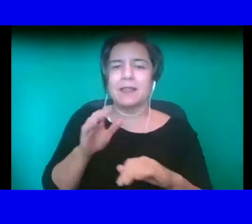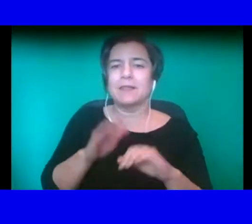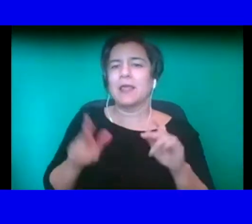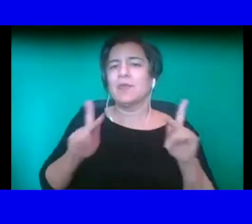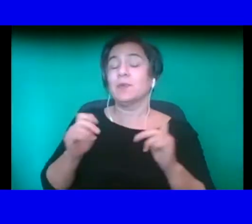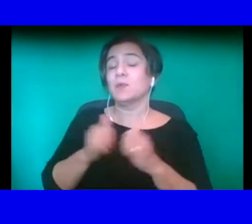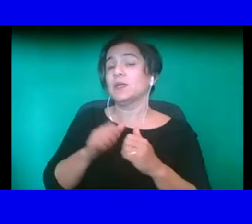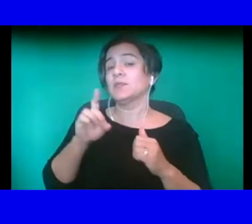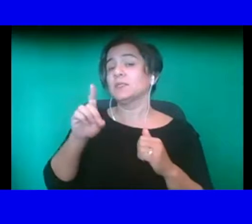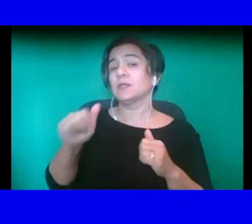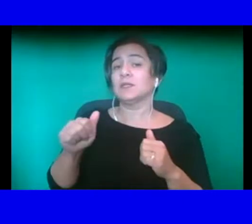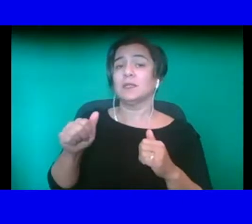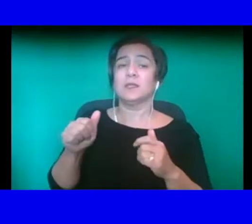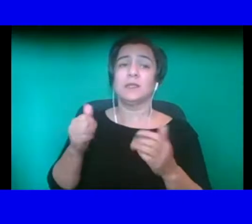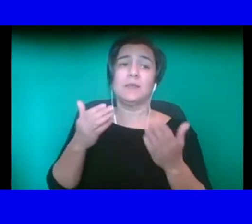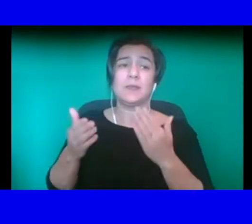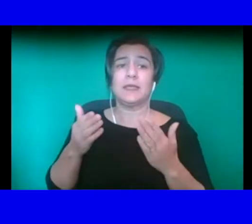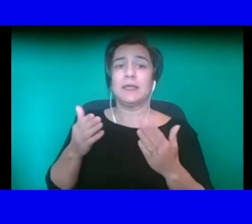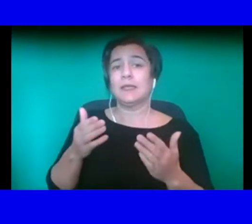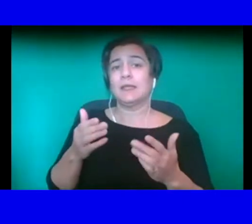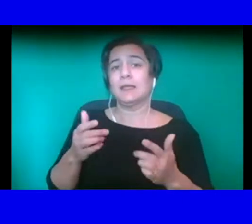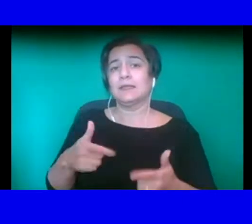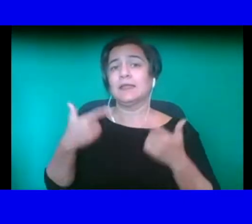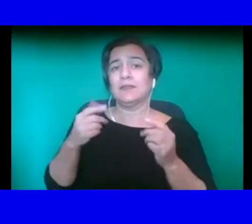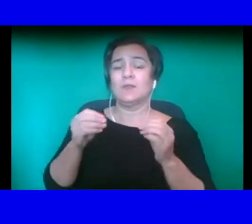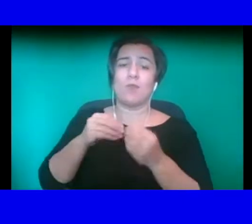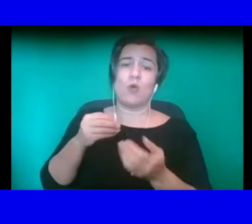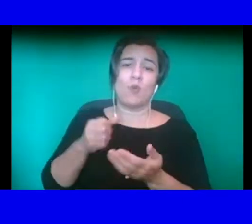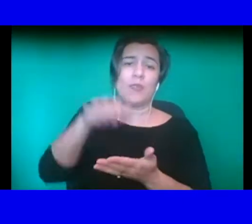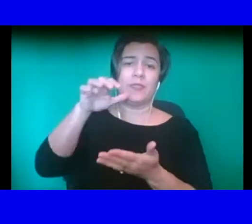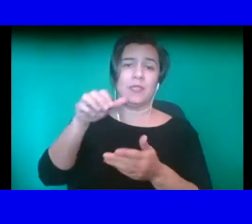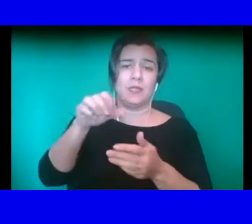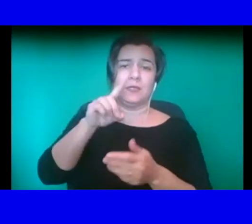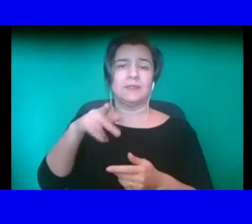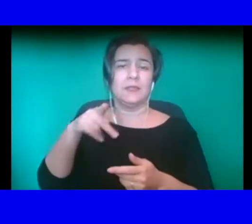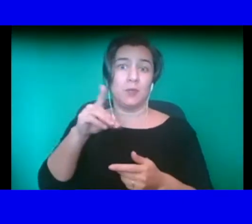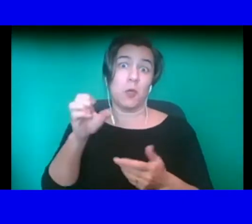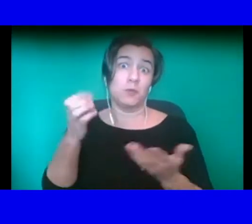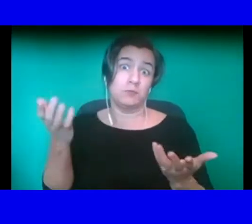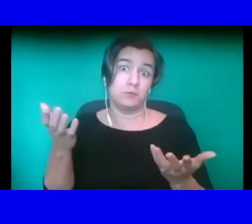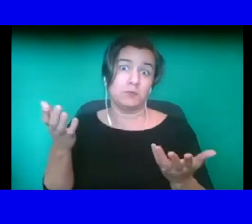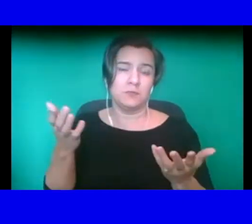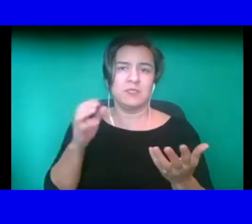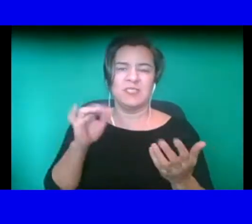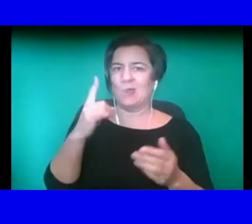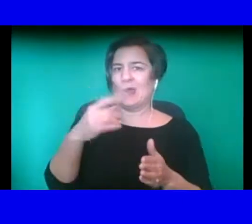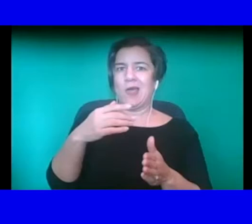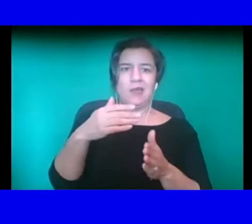who are, perhaps, in wealthier ZIP Codes. That's just one of the consequences of the geographic roll out.